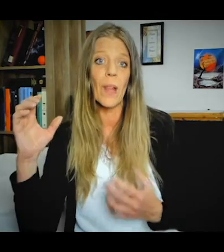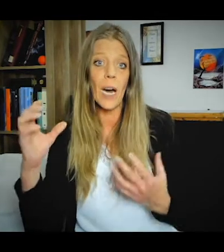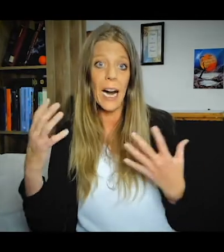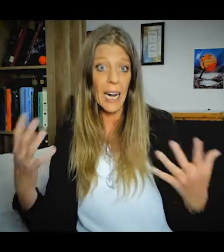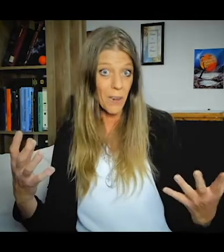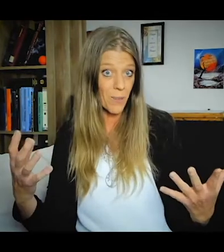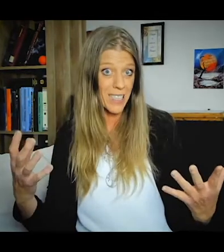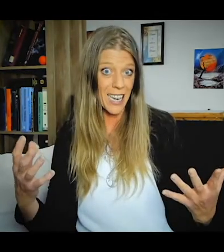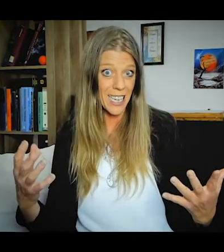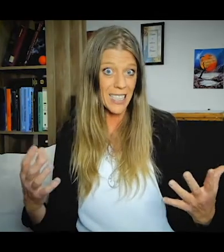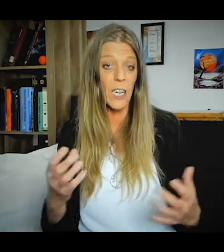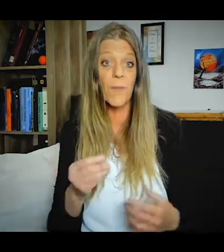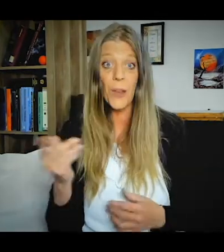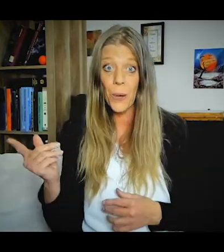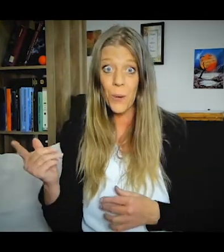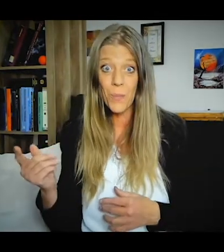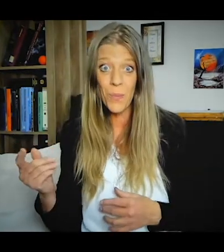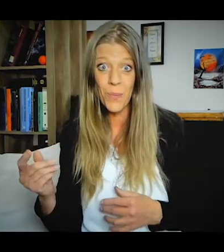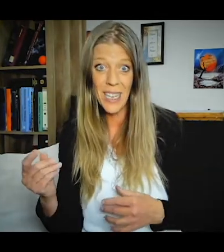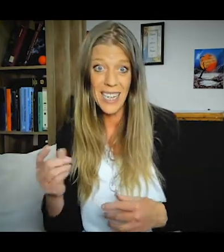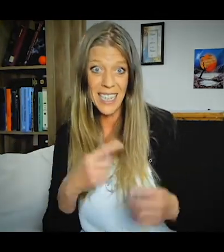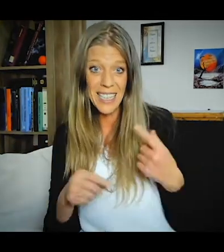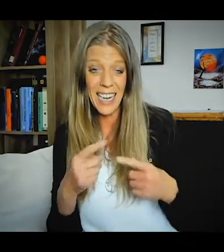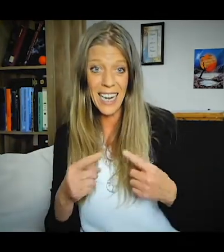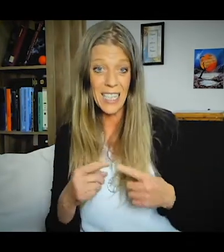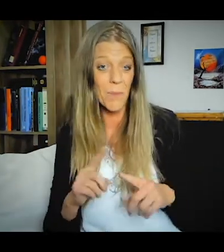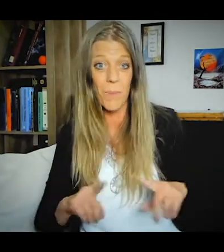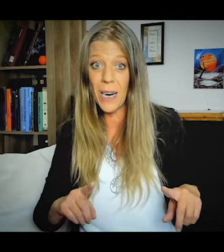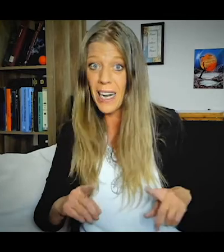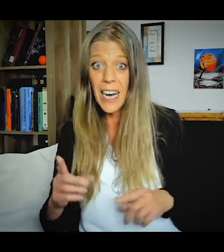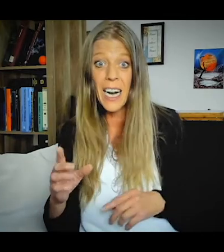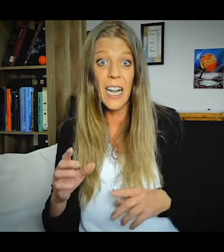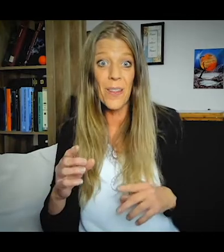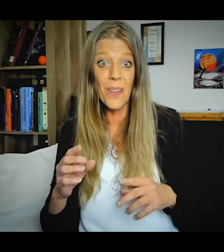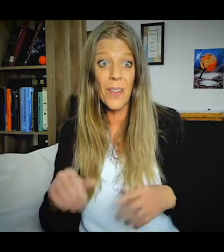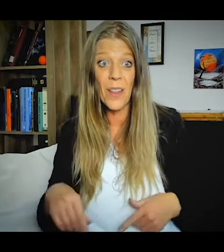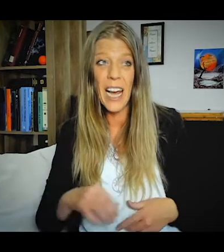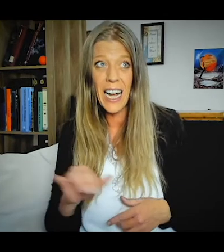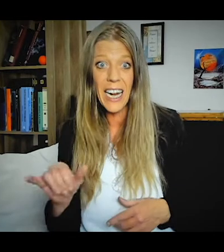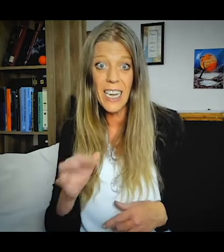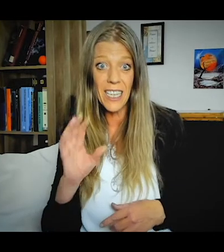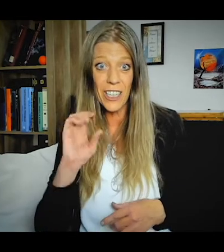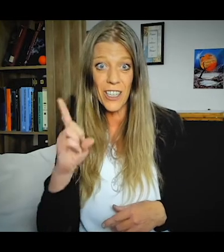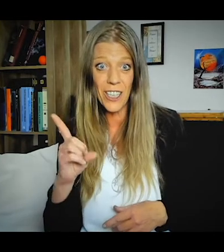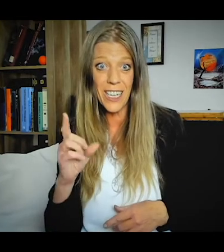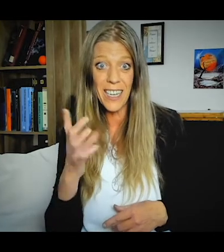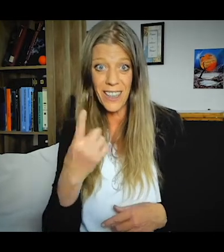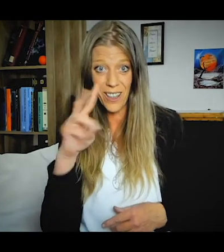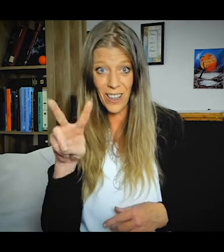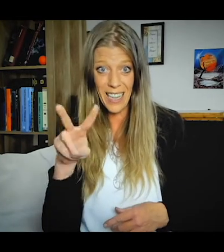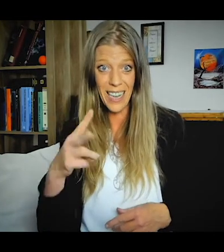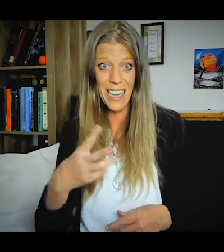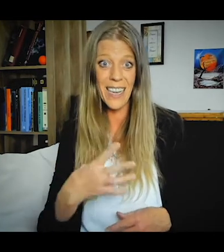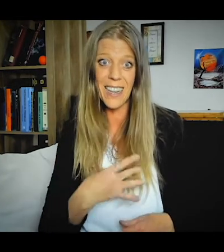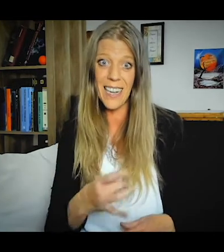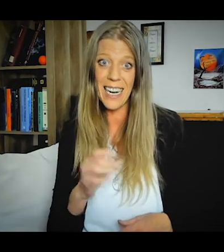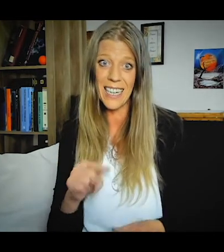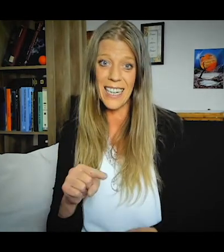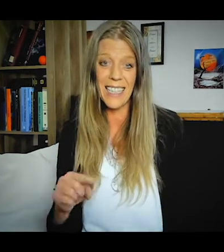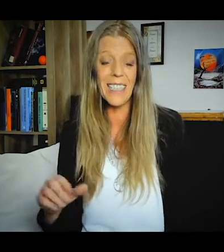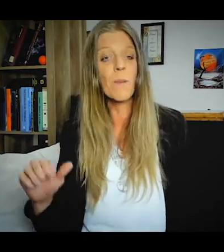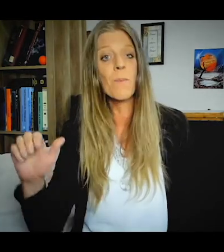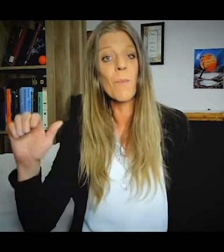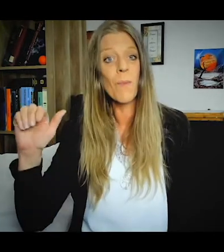I emphasized a few signs, but they should look like this: